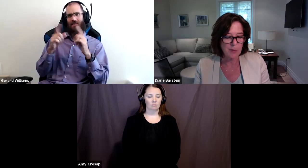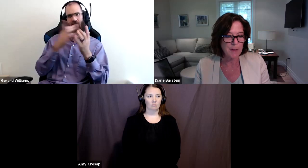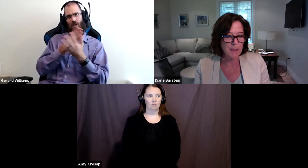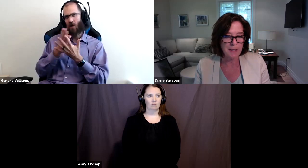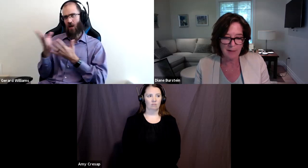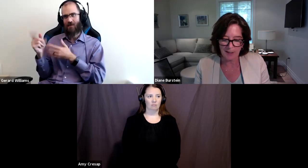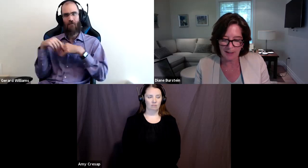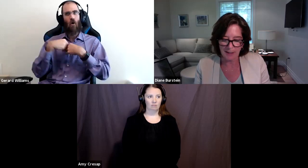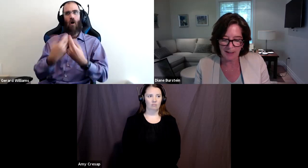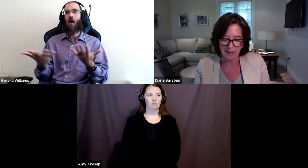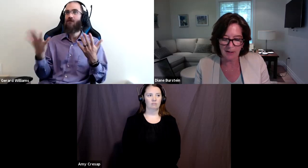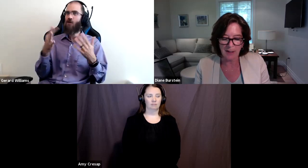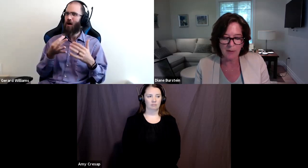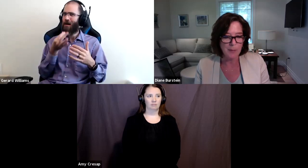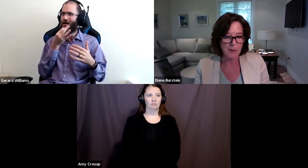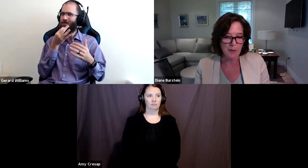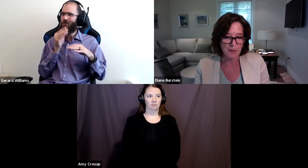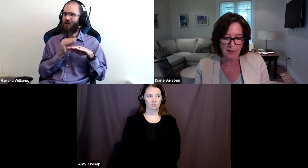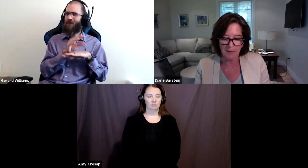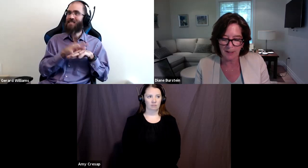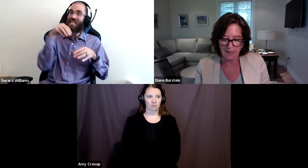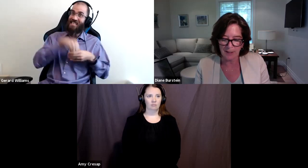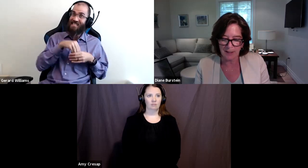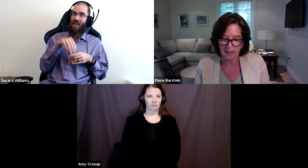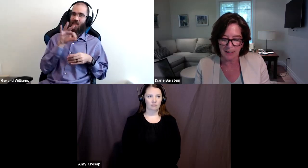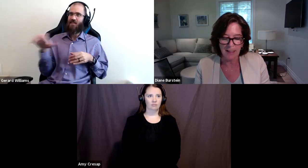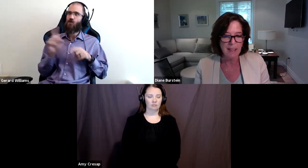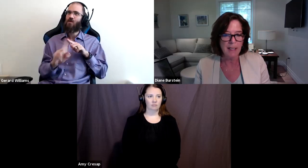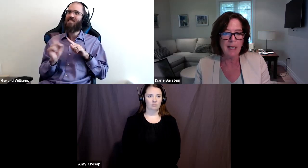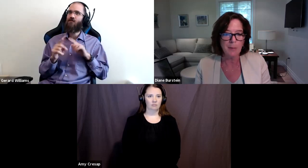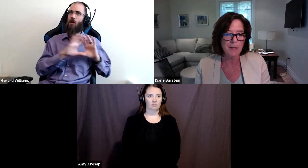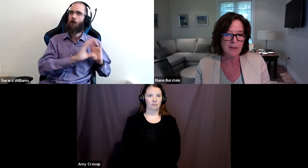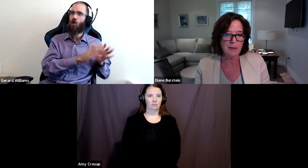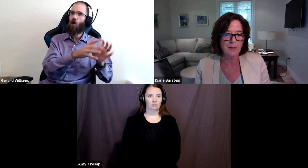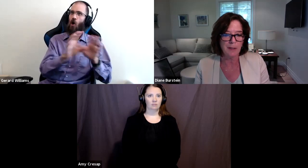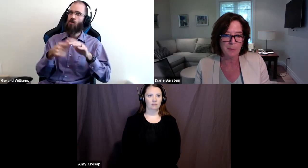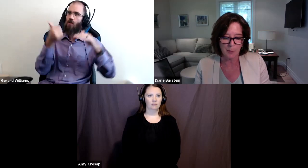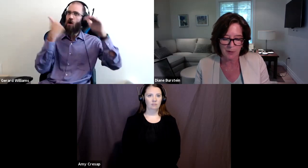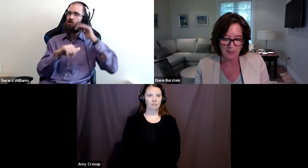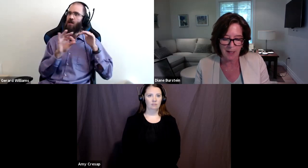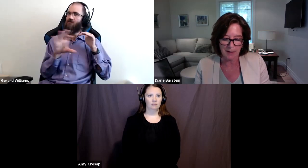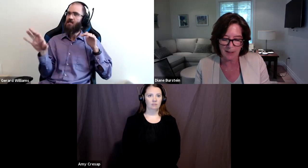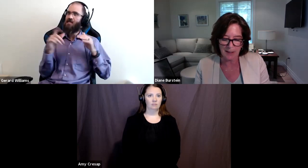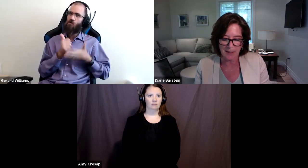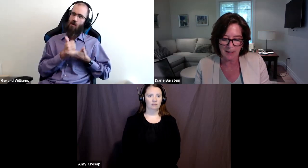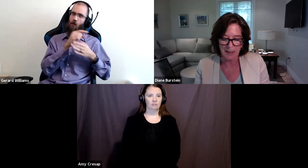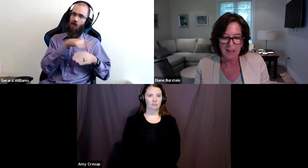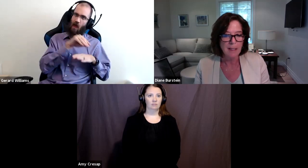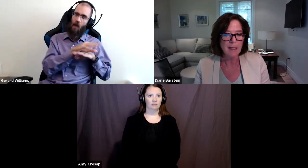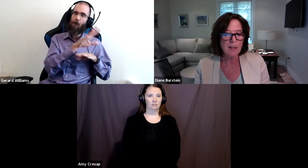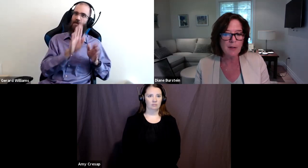within the FCC to other bureaus of the FCC and helping to develop rules and policies.